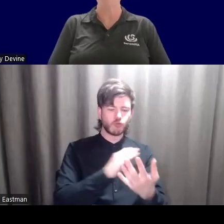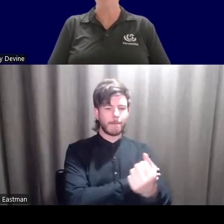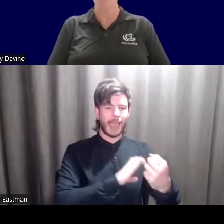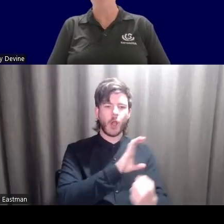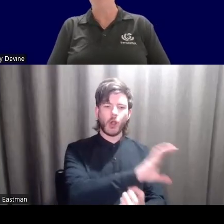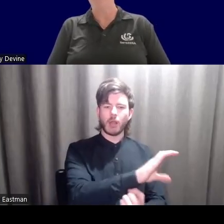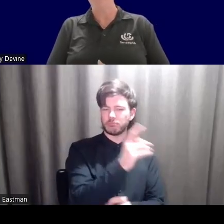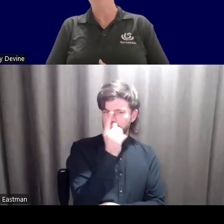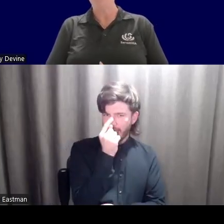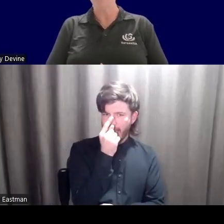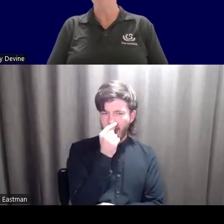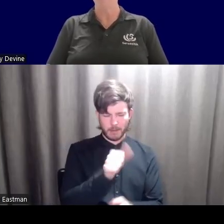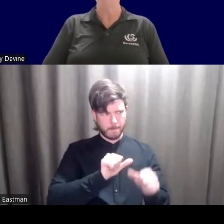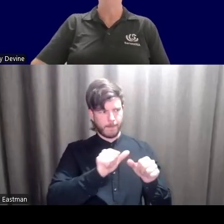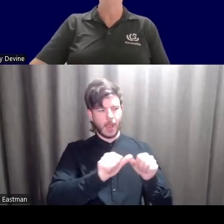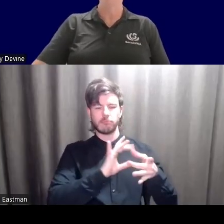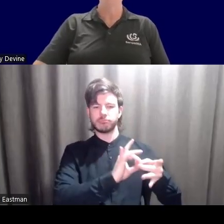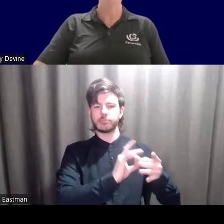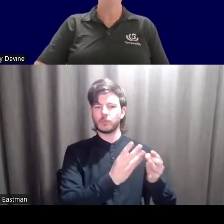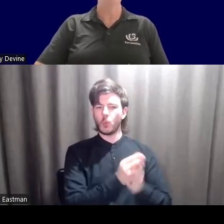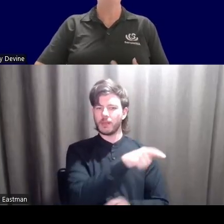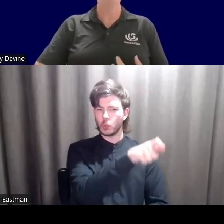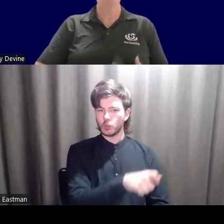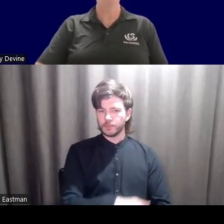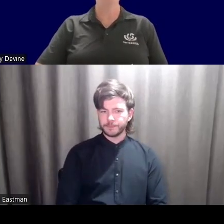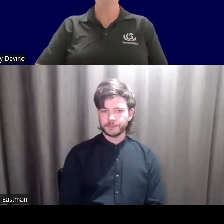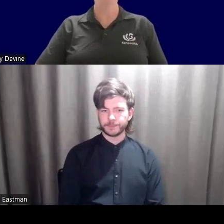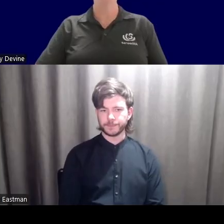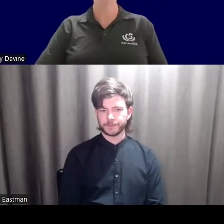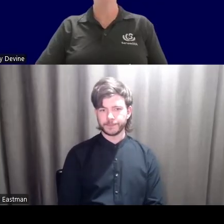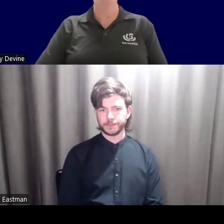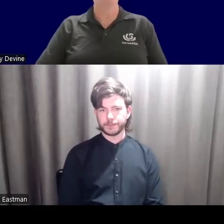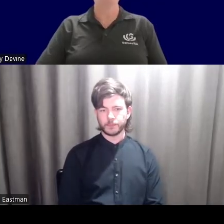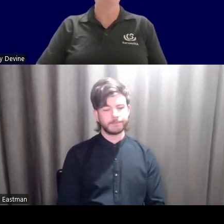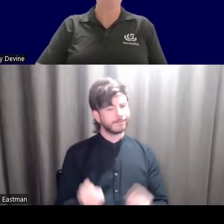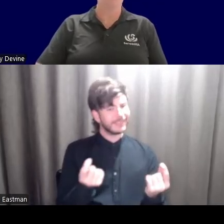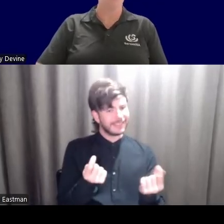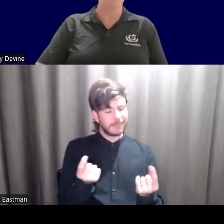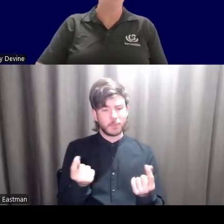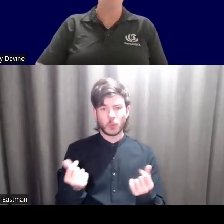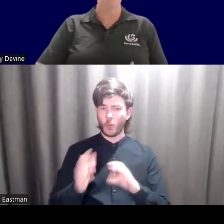the individual. It comes down to those simple conversations which aren't conversations at all.